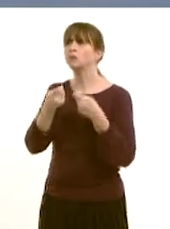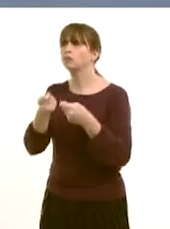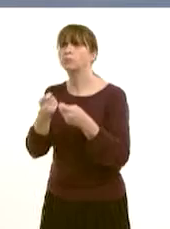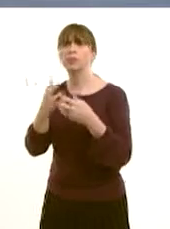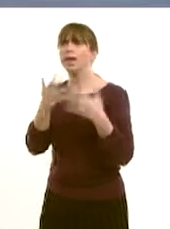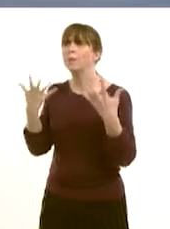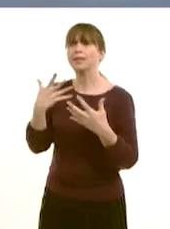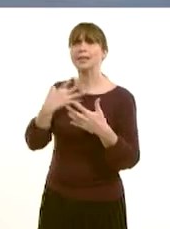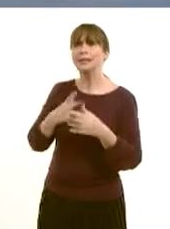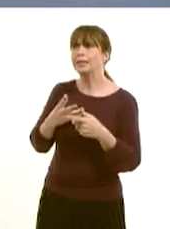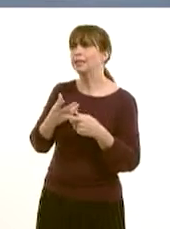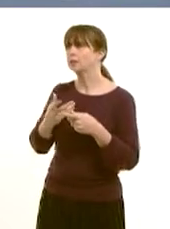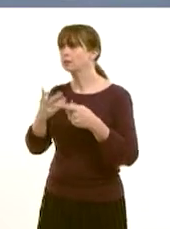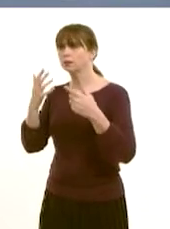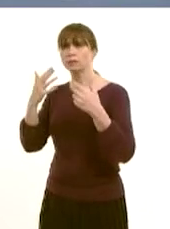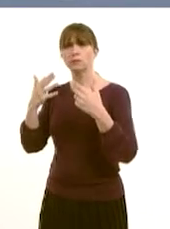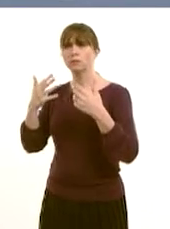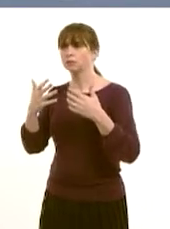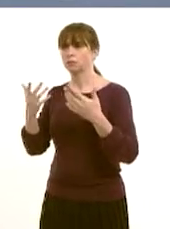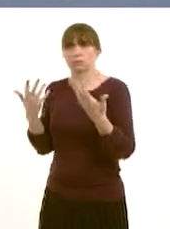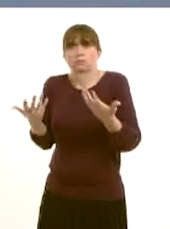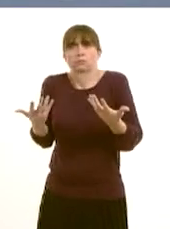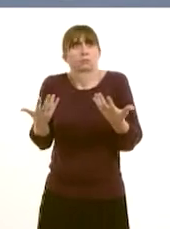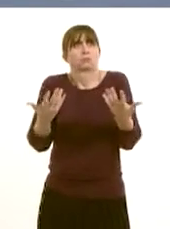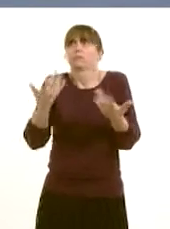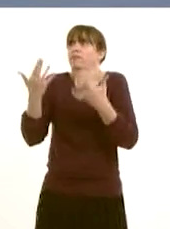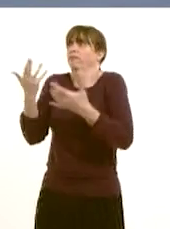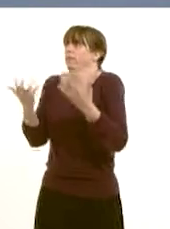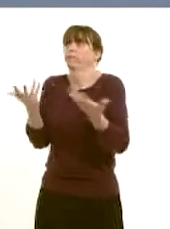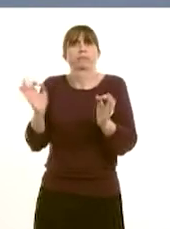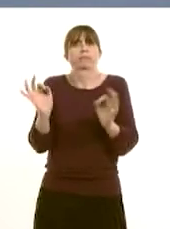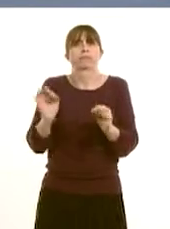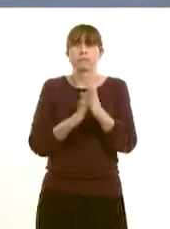Minister, this is a huge failing on the part of your Government, and you are letting our